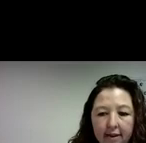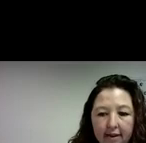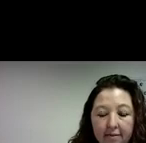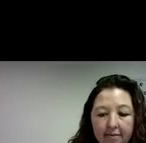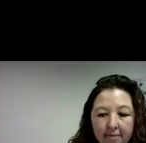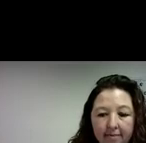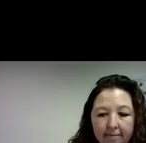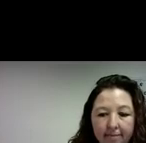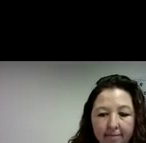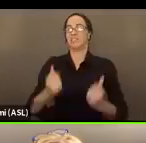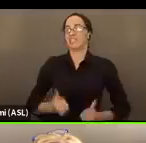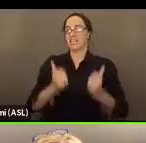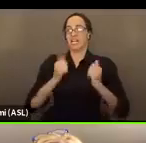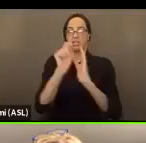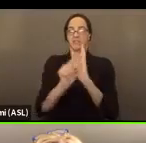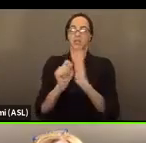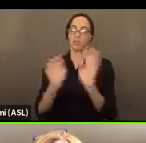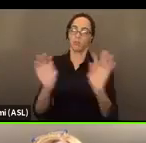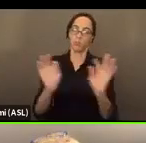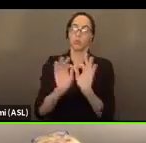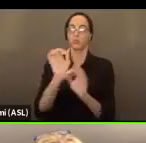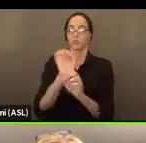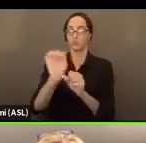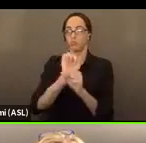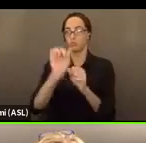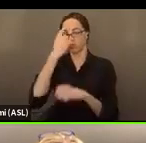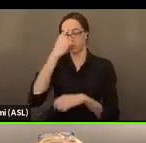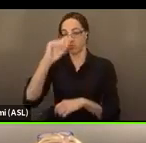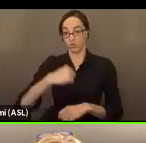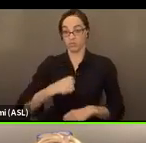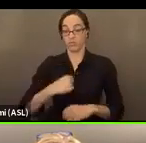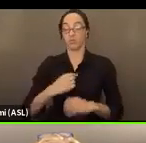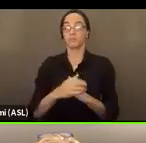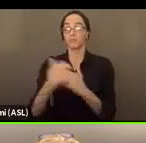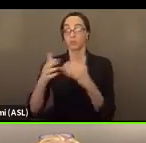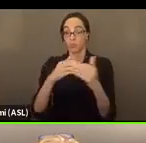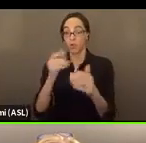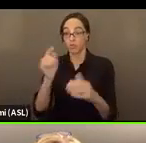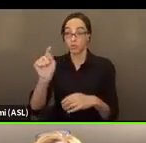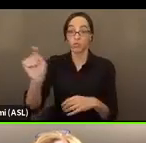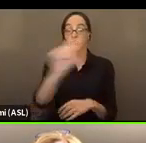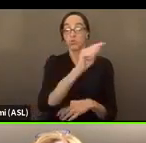so whether you identify as part of those communities or if you're tuning in out of